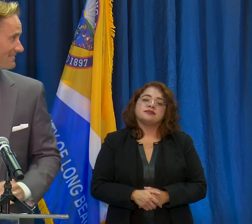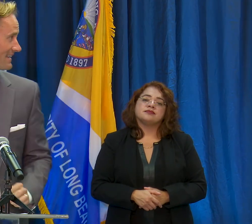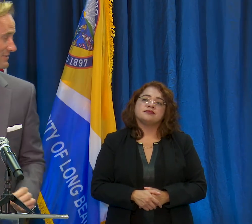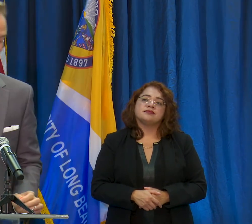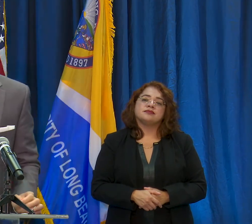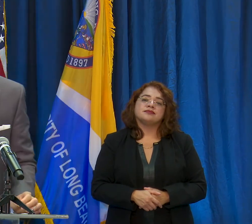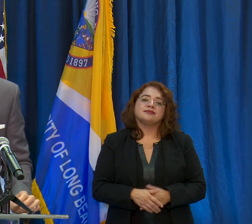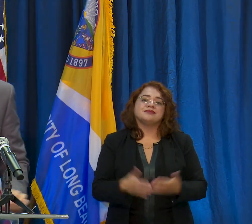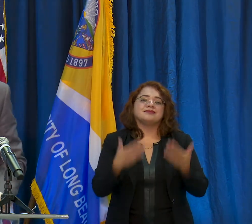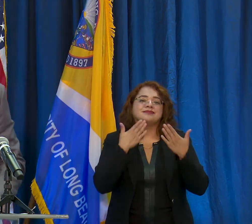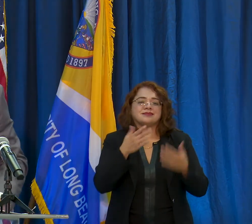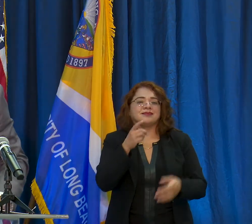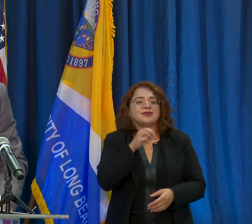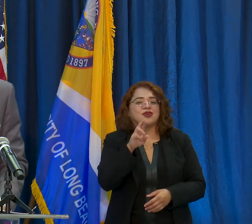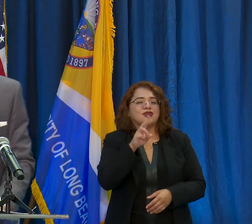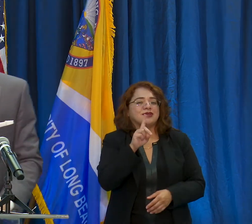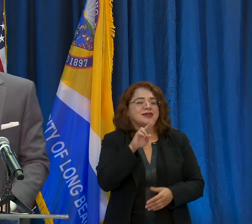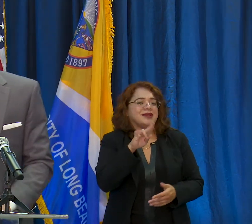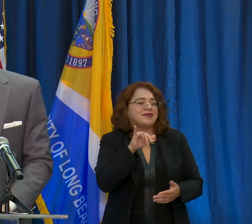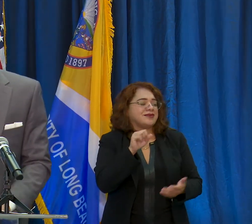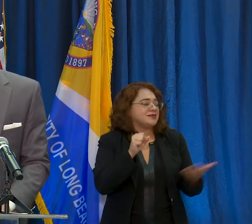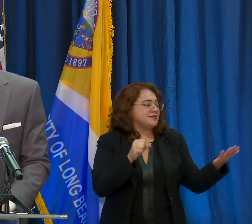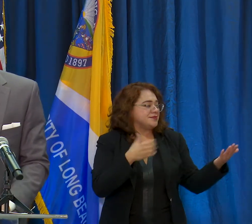Thank you, Dr. Davis.